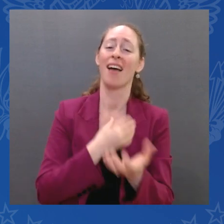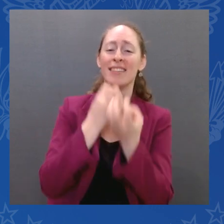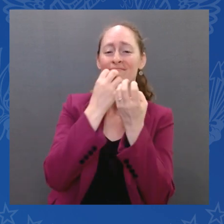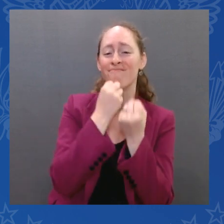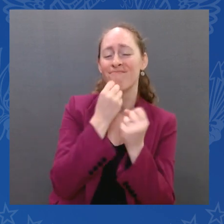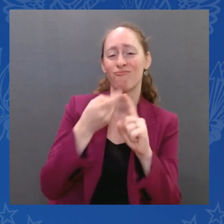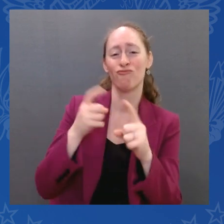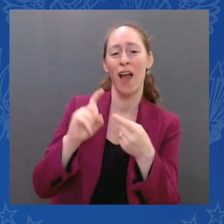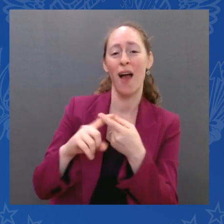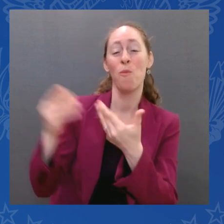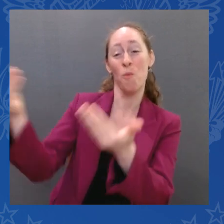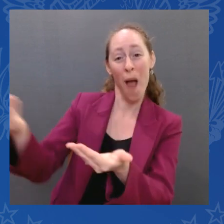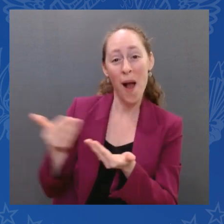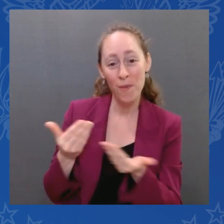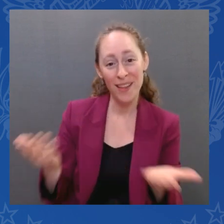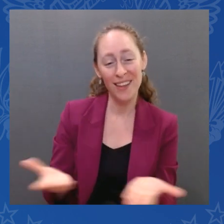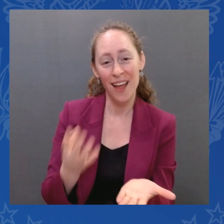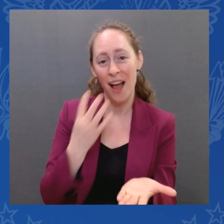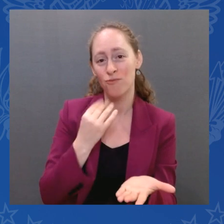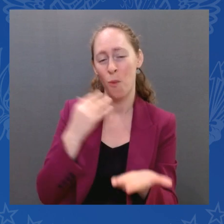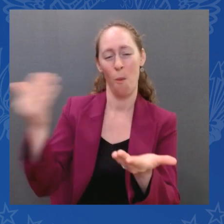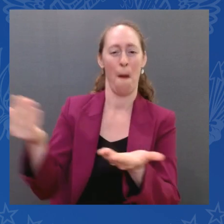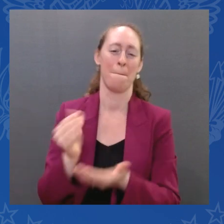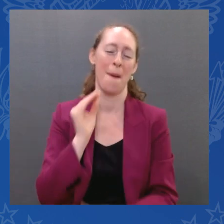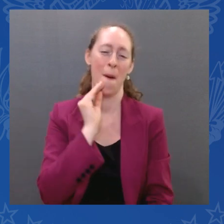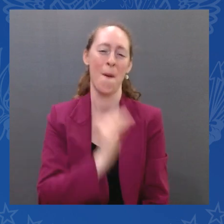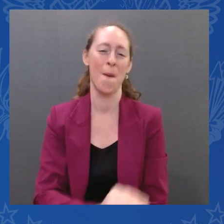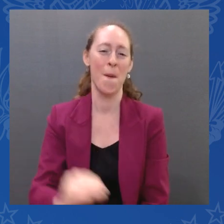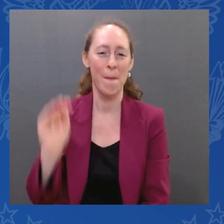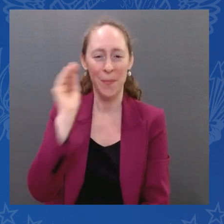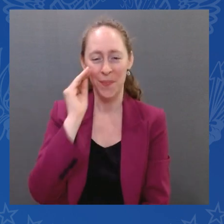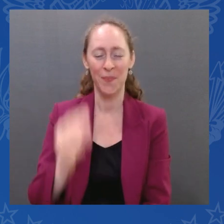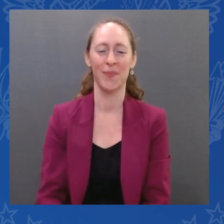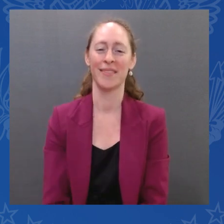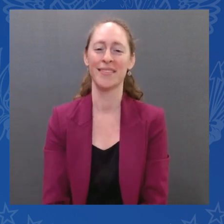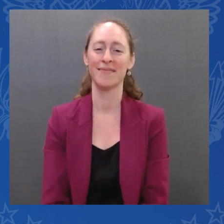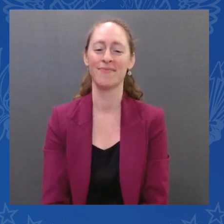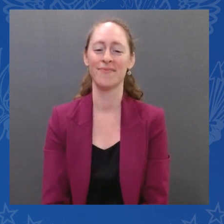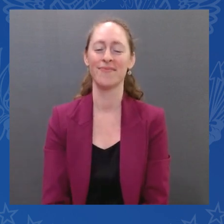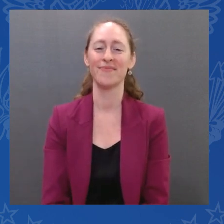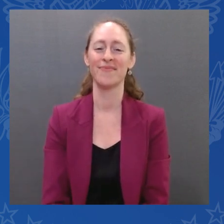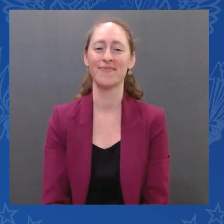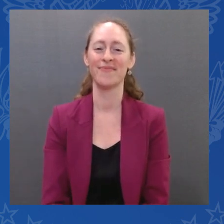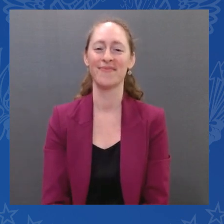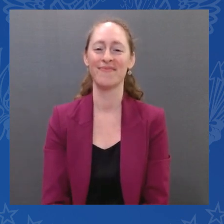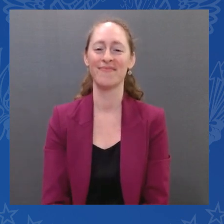Announcer: (speaks Hebrew)